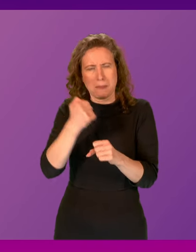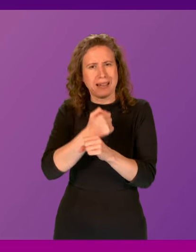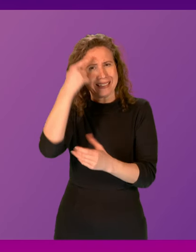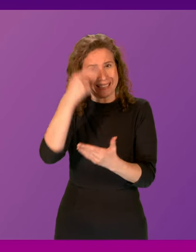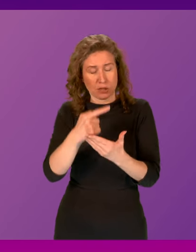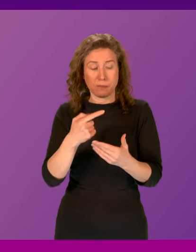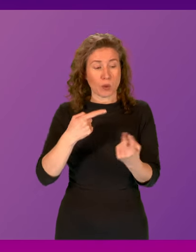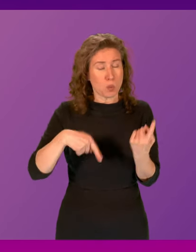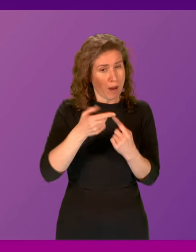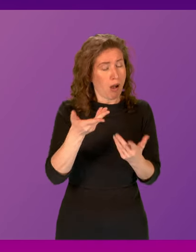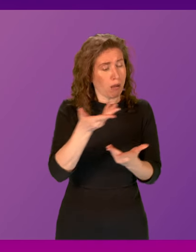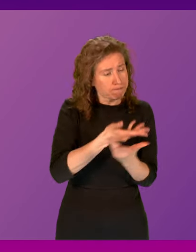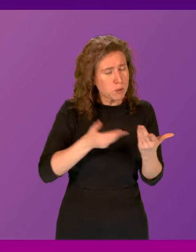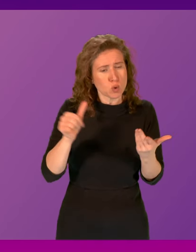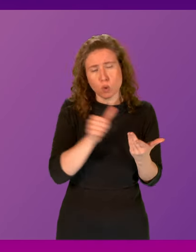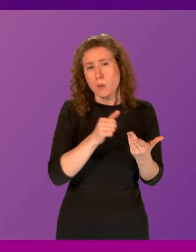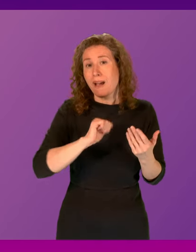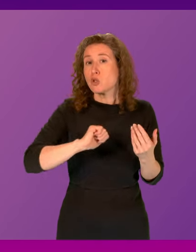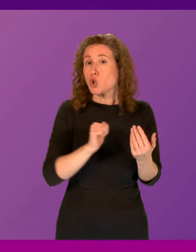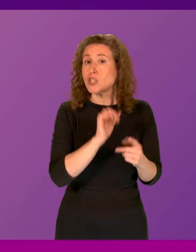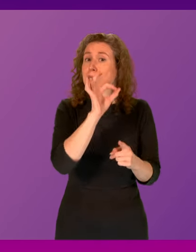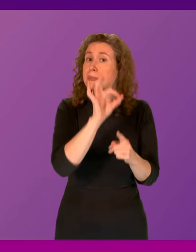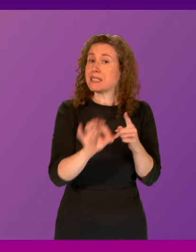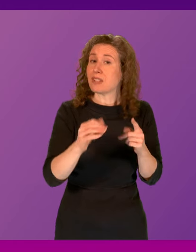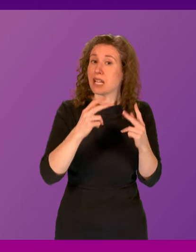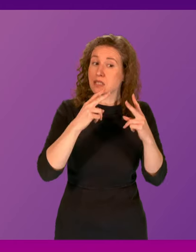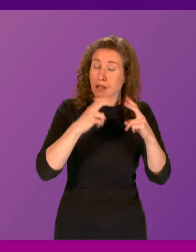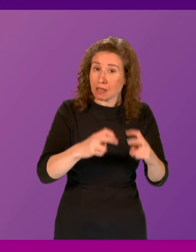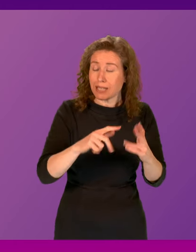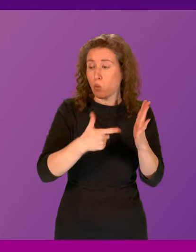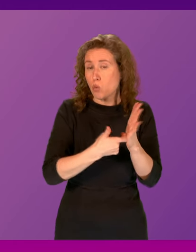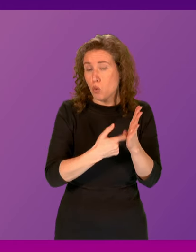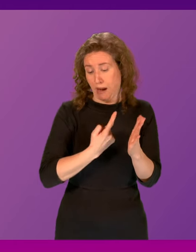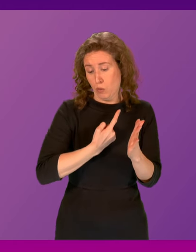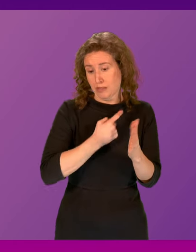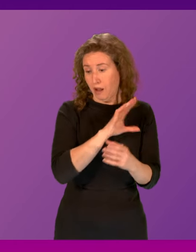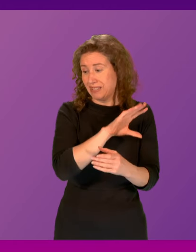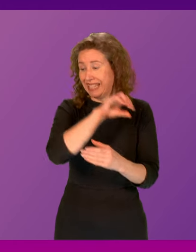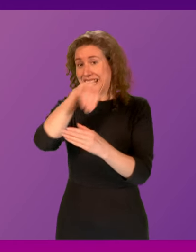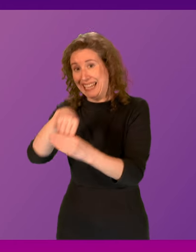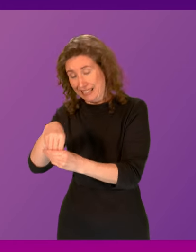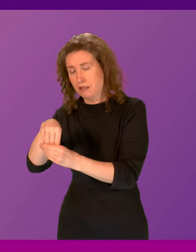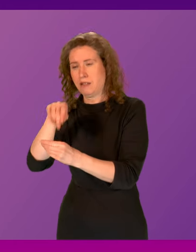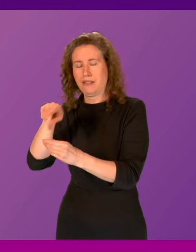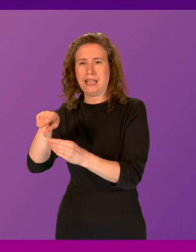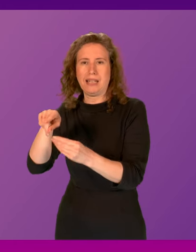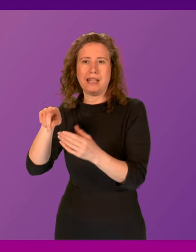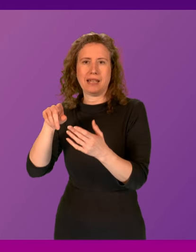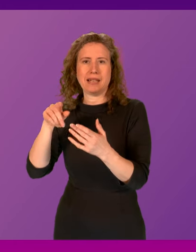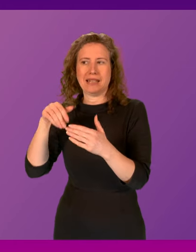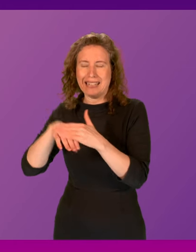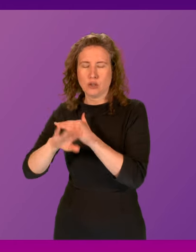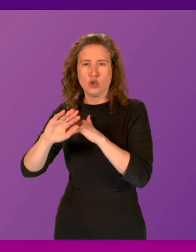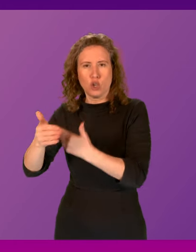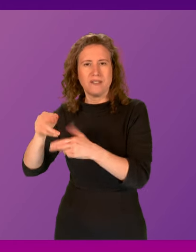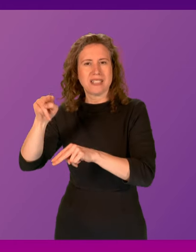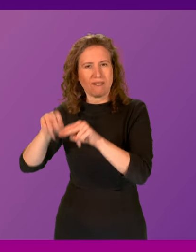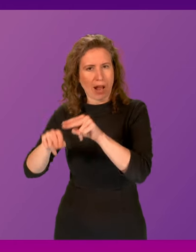for a Scotland-specific study or for Scotland to participate in the in-service evaluation. However,